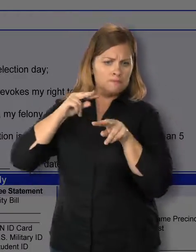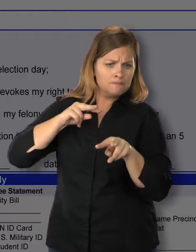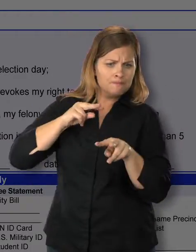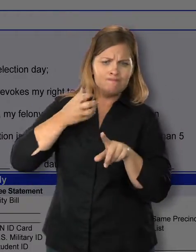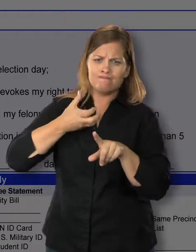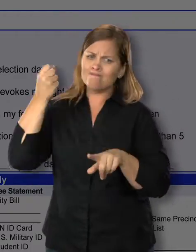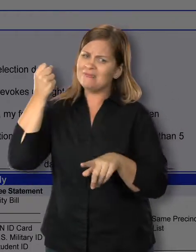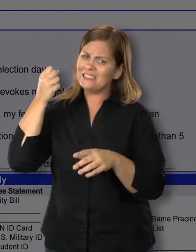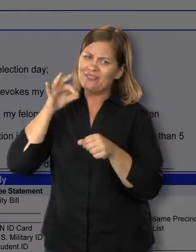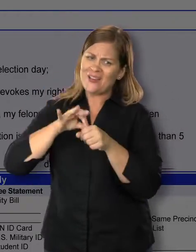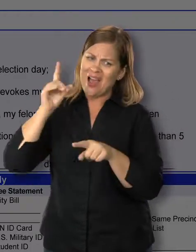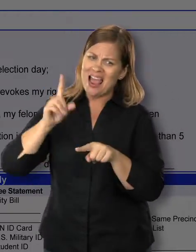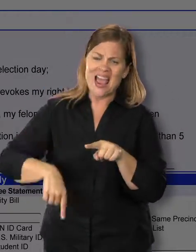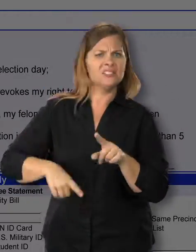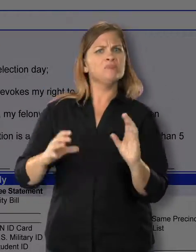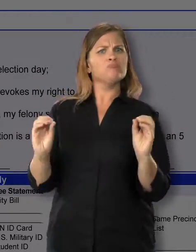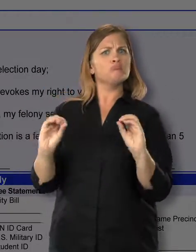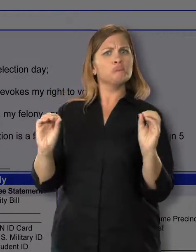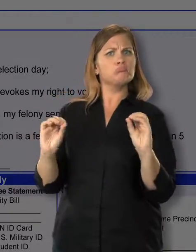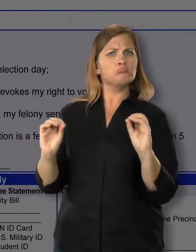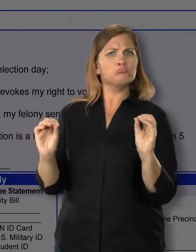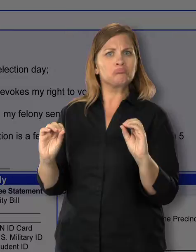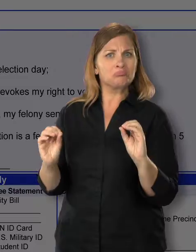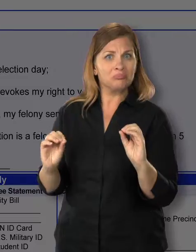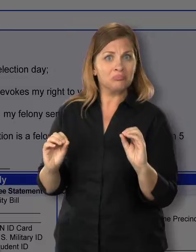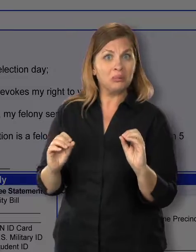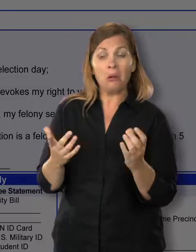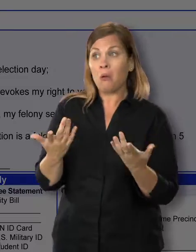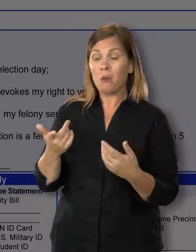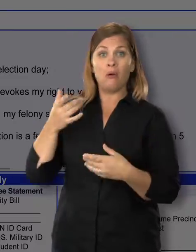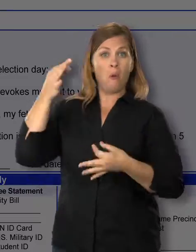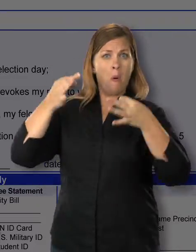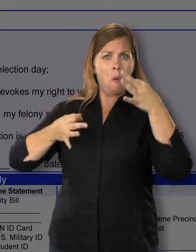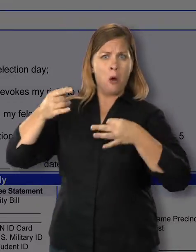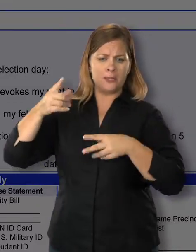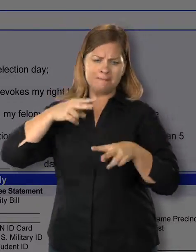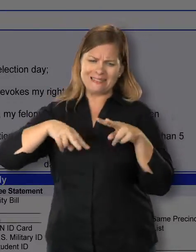maintain residence at the address given on the registration form;